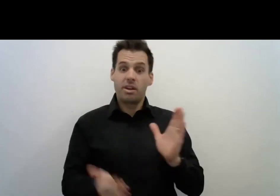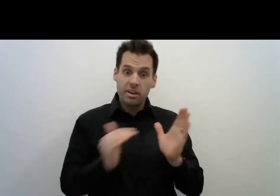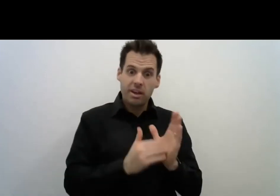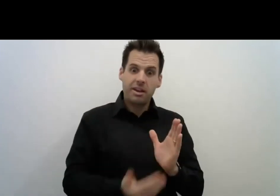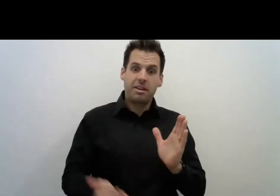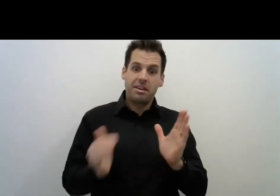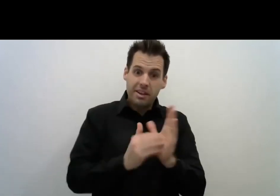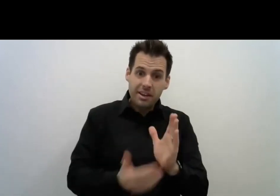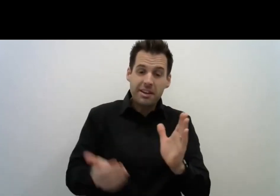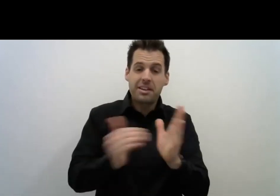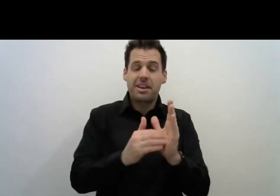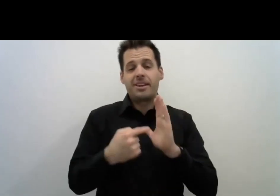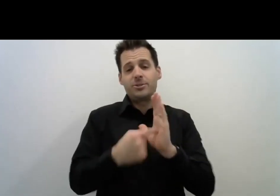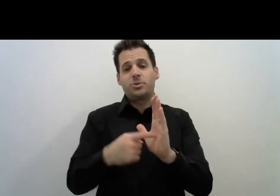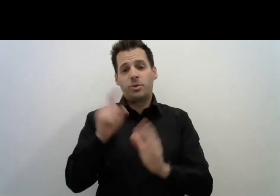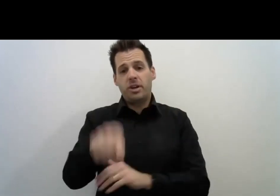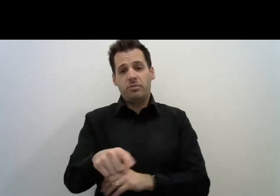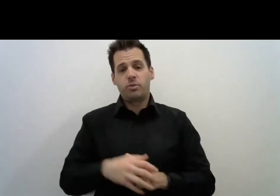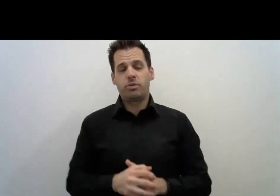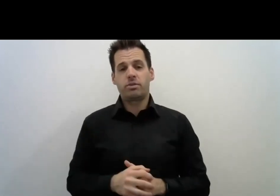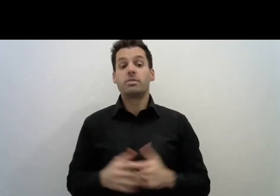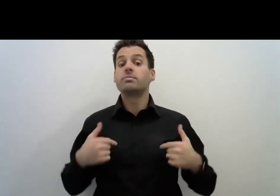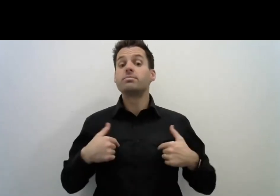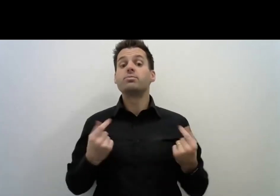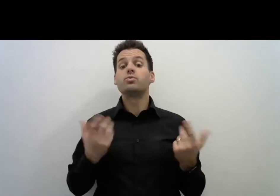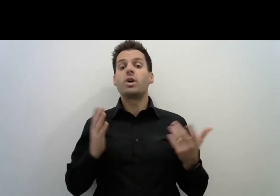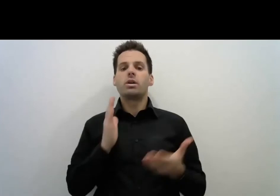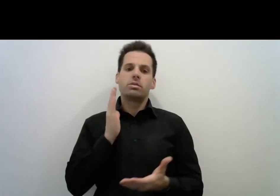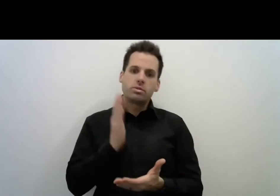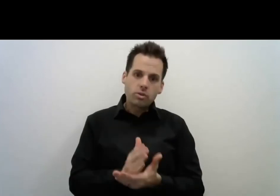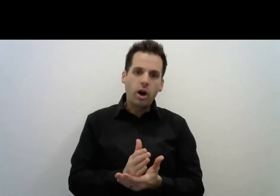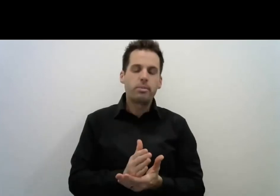and so there you what you have to do is stop and dig around and produce your identification